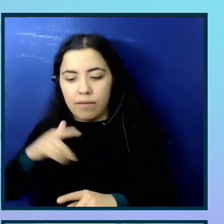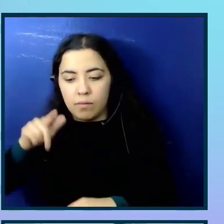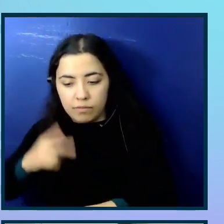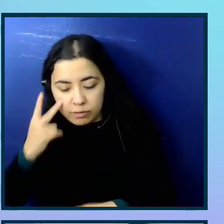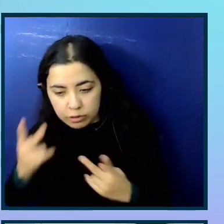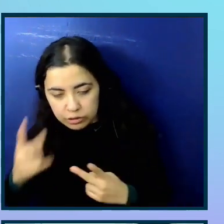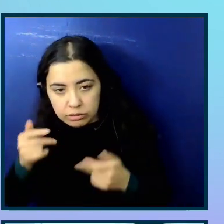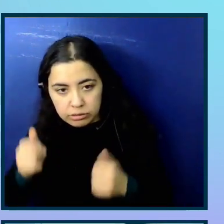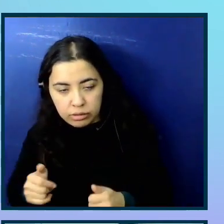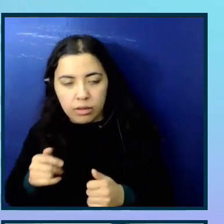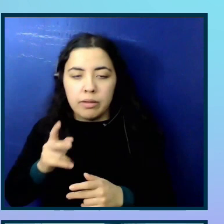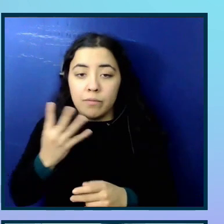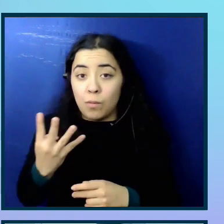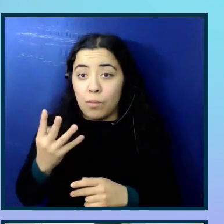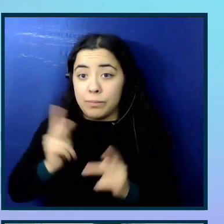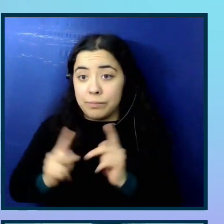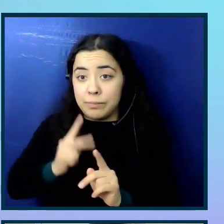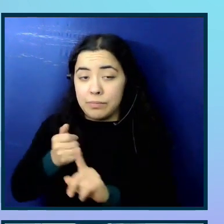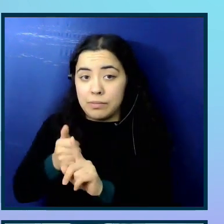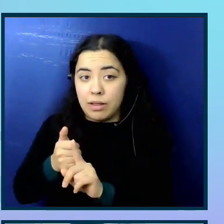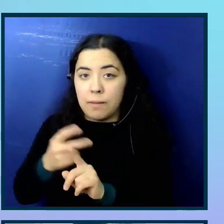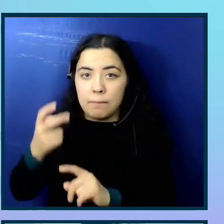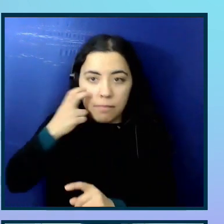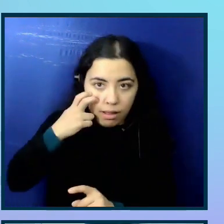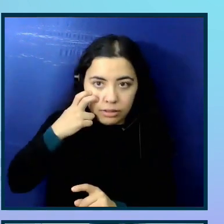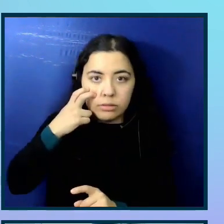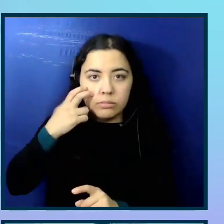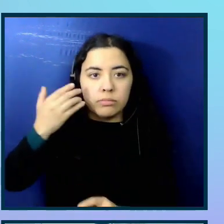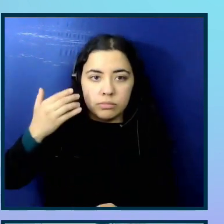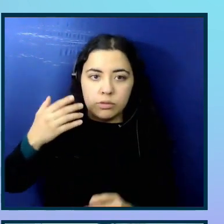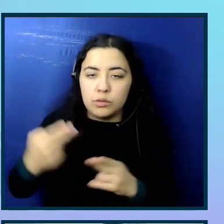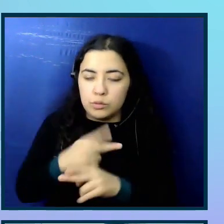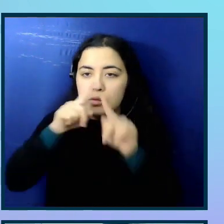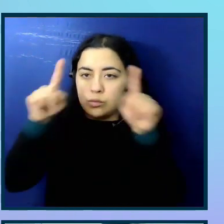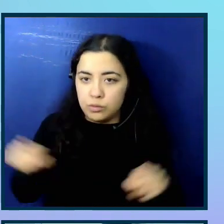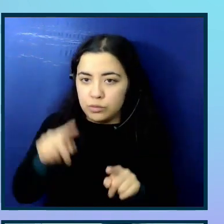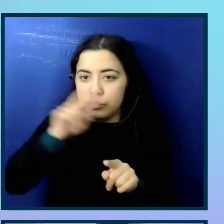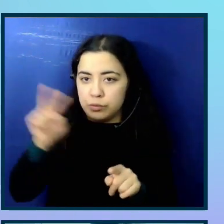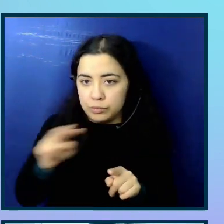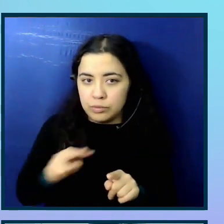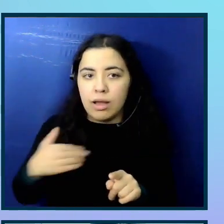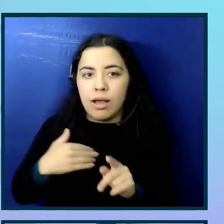We had four participants that identified as blind and used screen meters. We had participants that were color blind